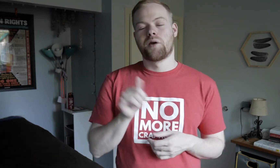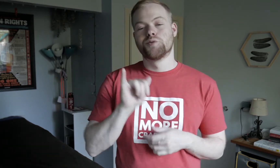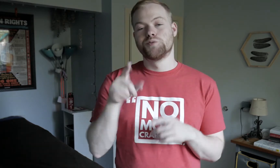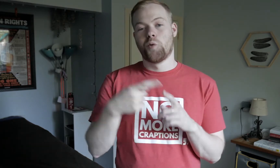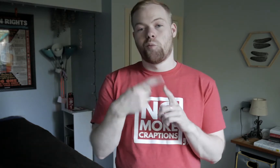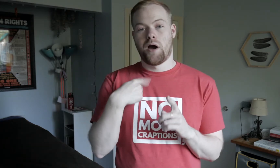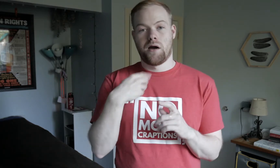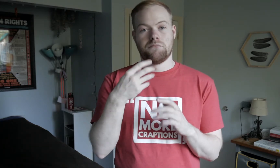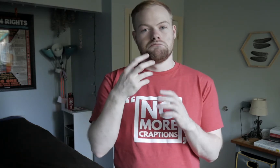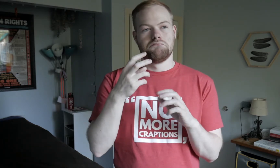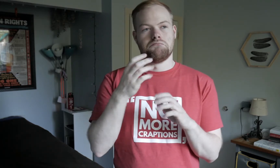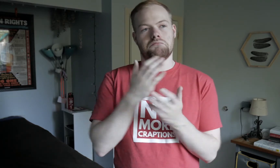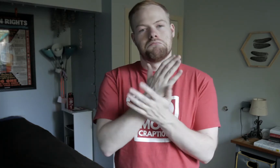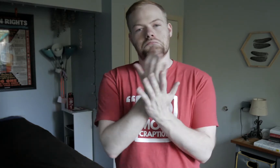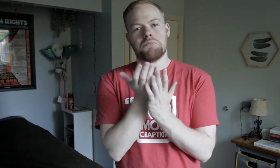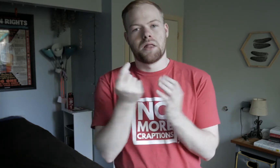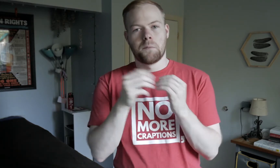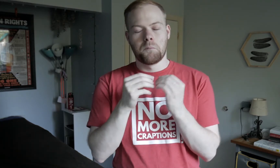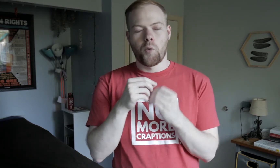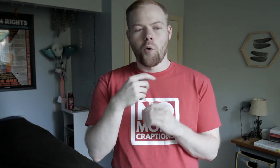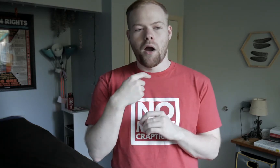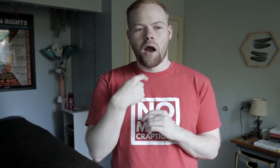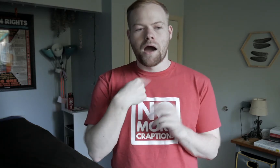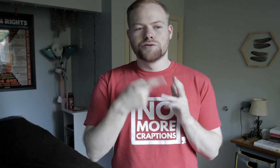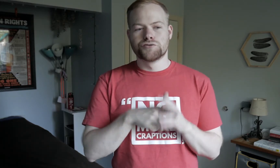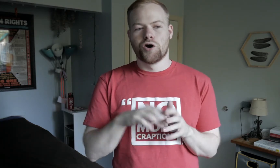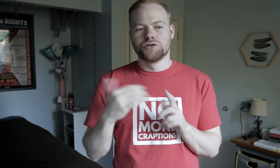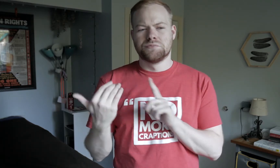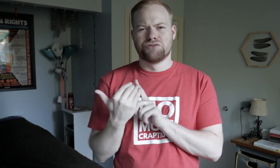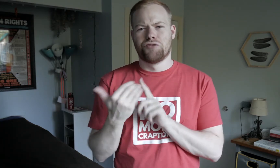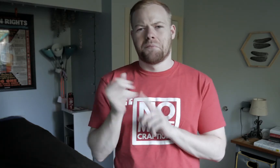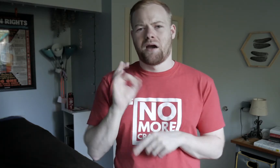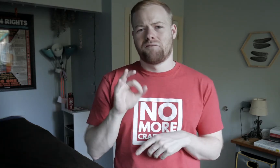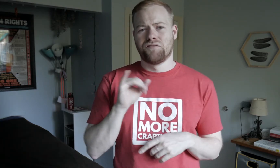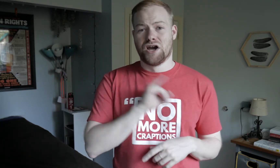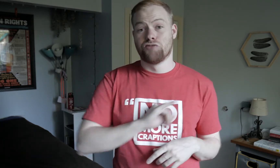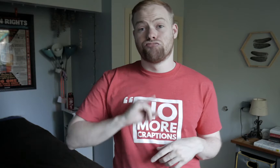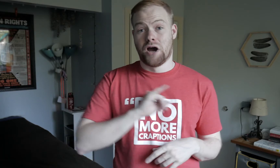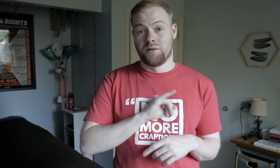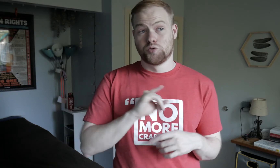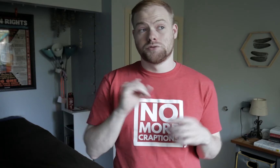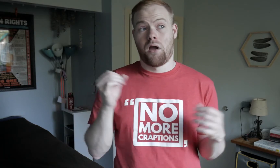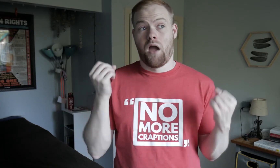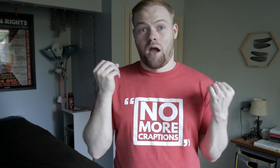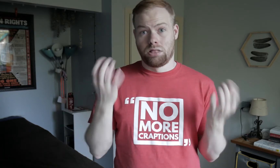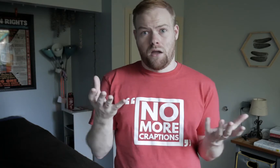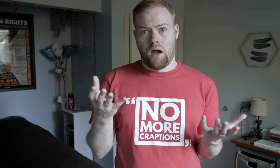Also, when I was further a little more, I started being reminded of The Incredibles a lot.